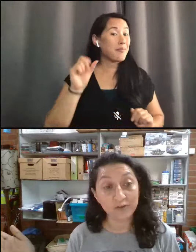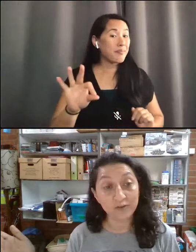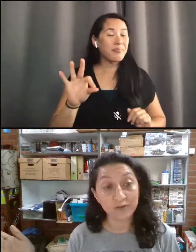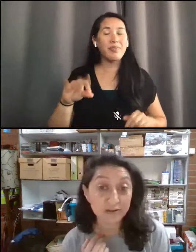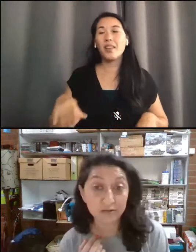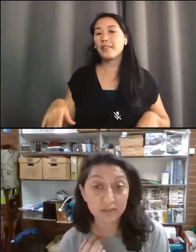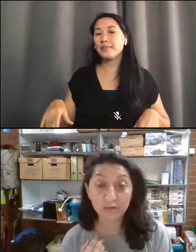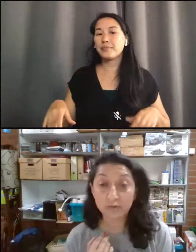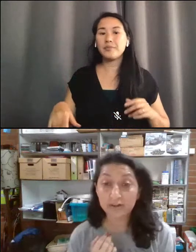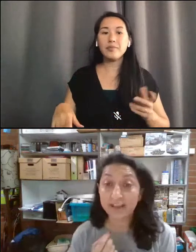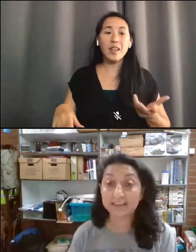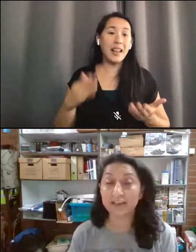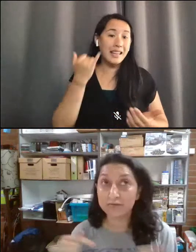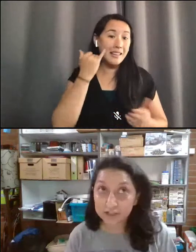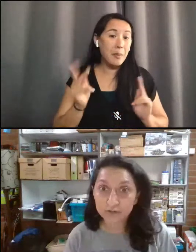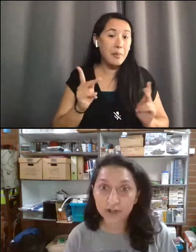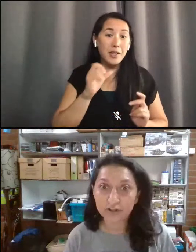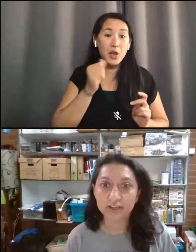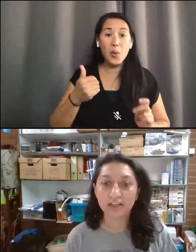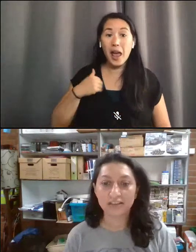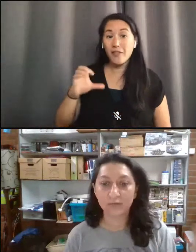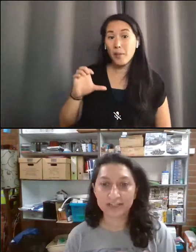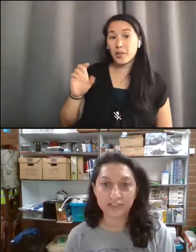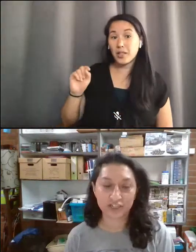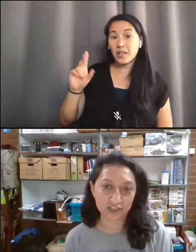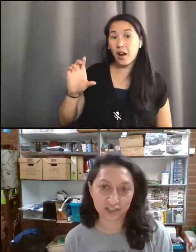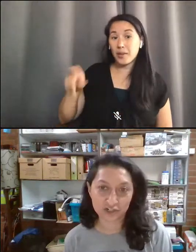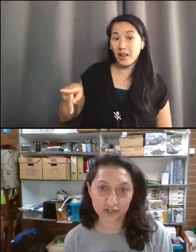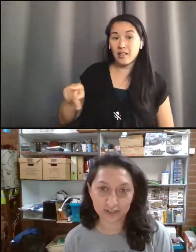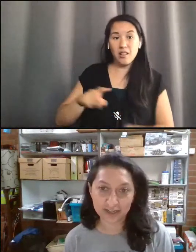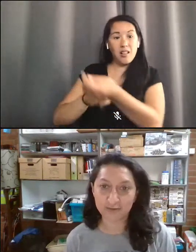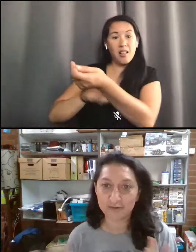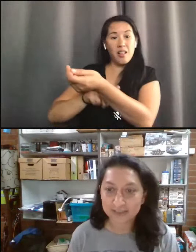carpal tunnel we wouldn't have had the original code that went into gesture control if it wasn't